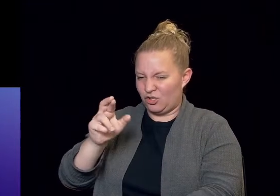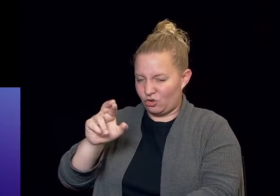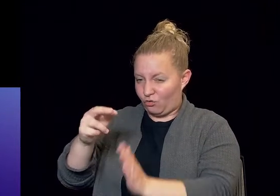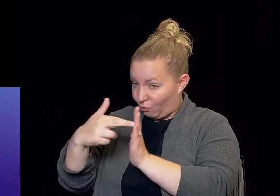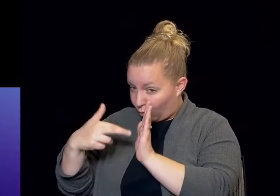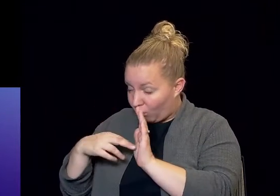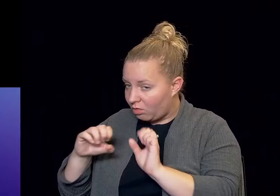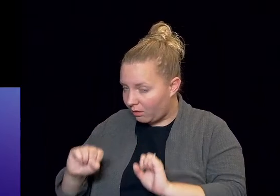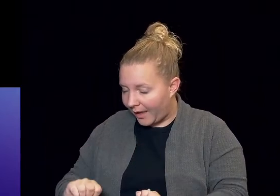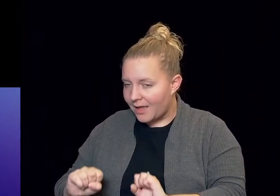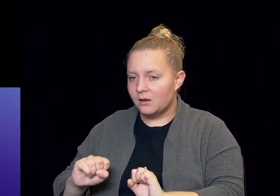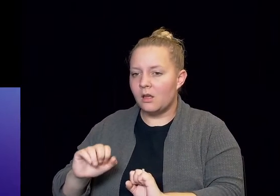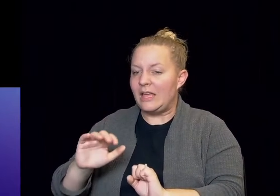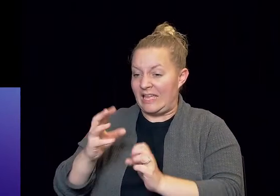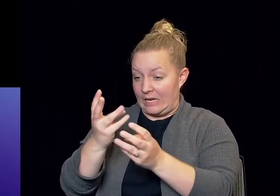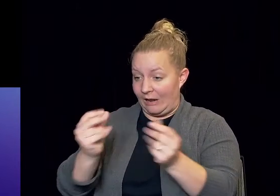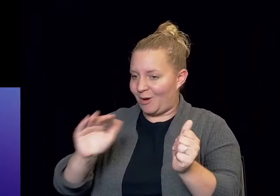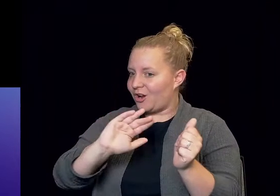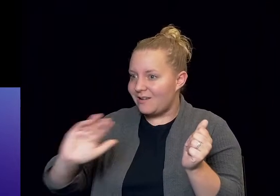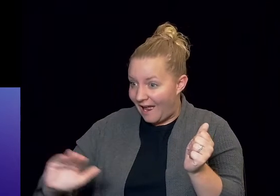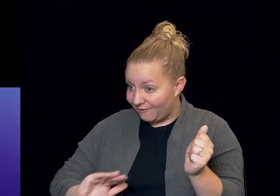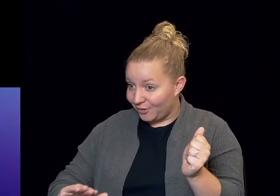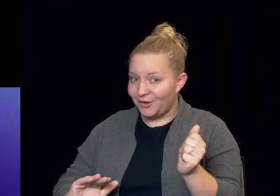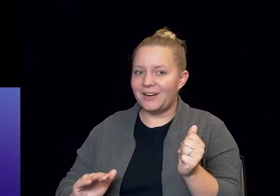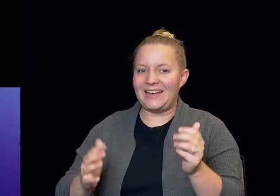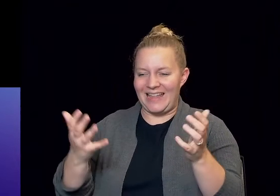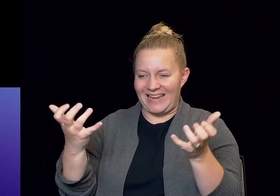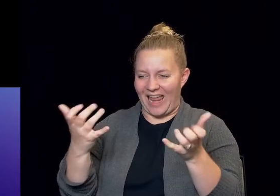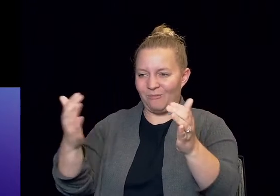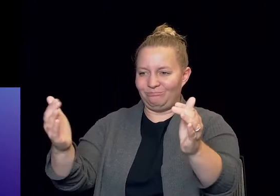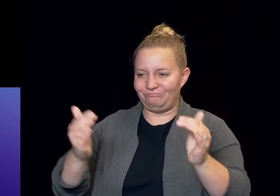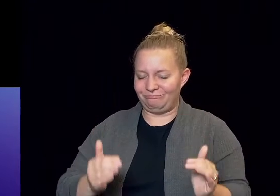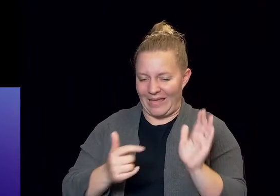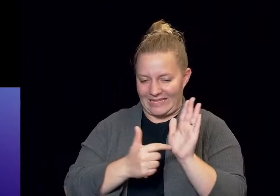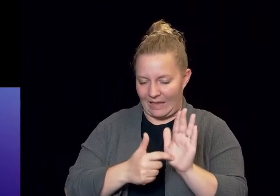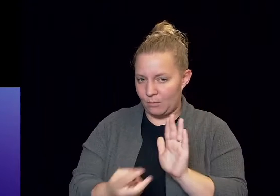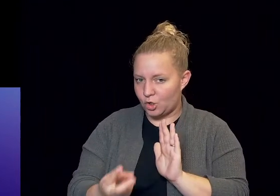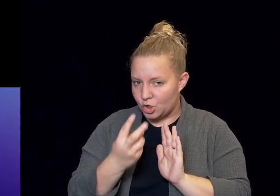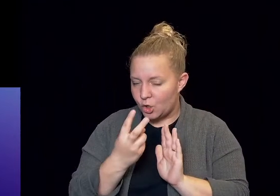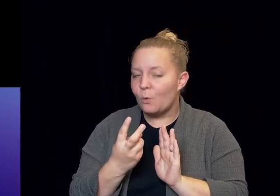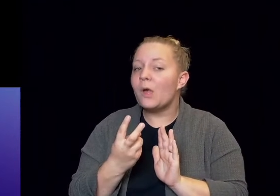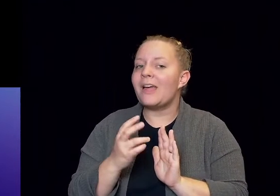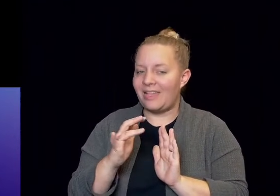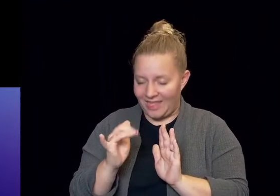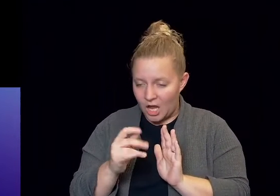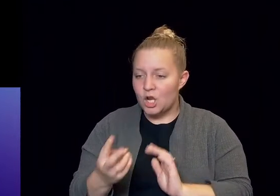All right! Looking at example two, now onto example two. These are actually two mixed numbers. So using